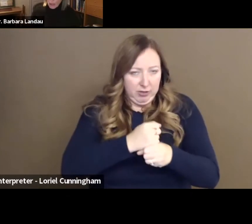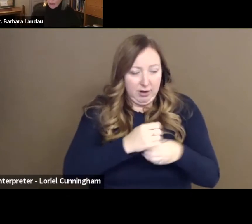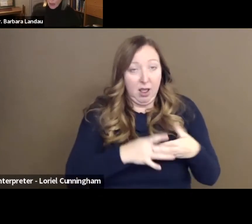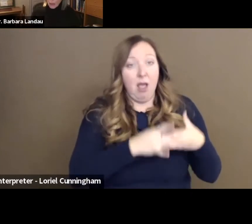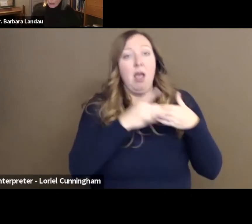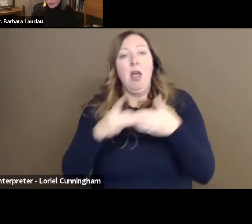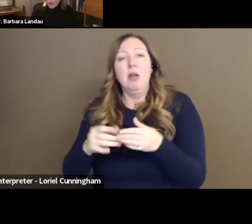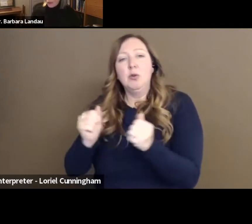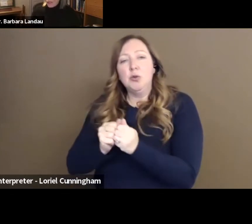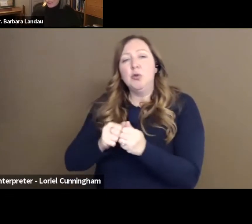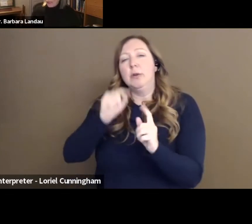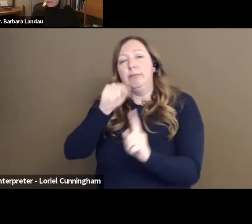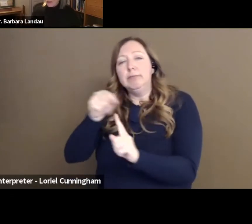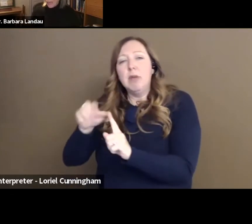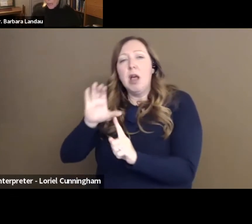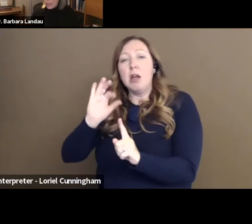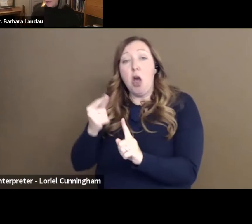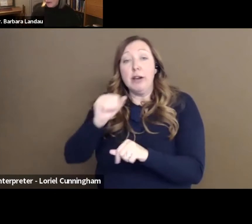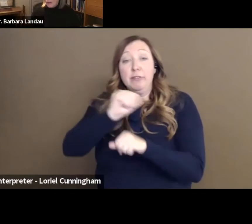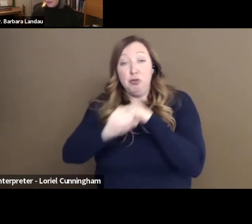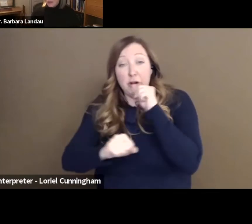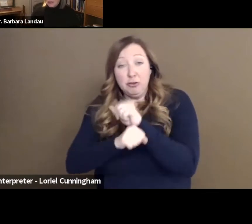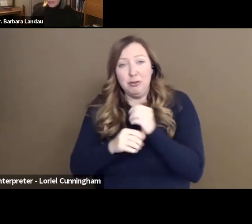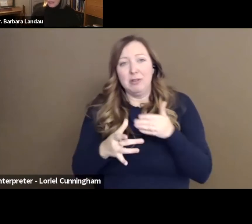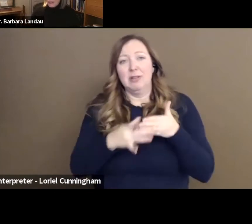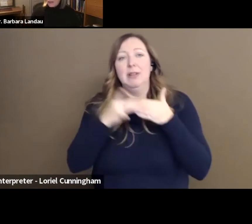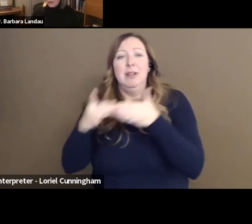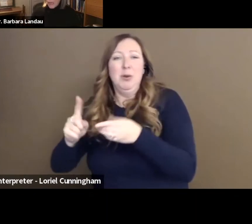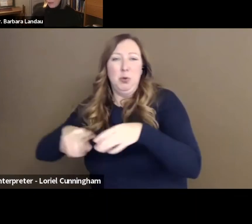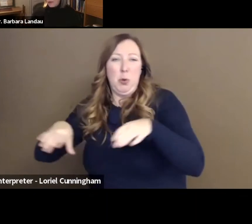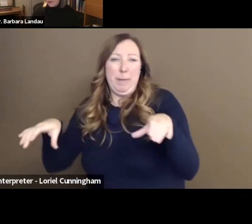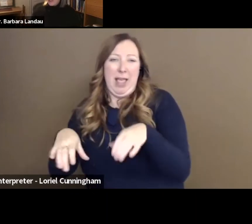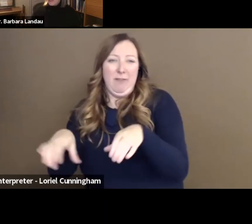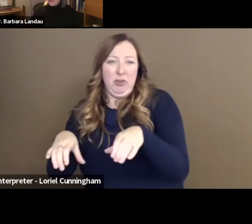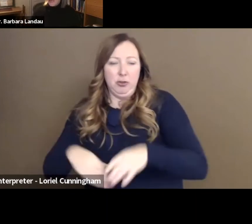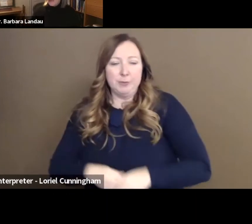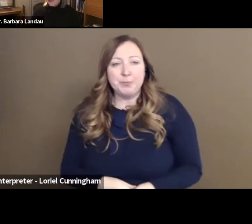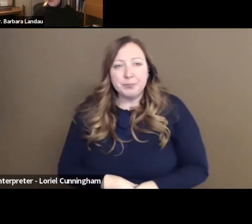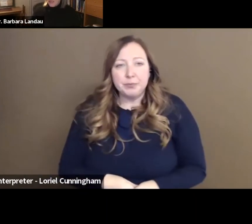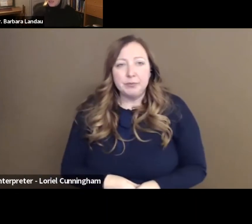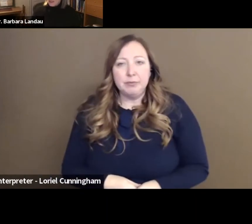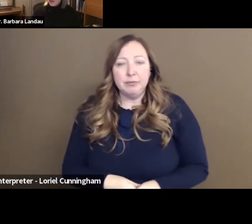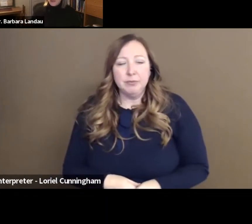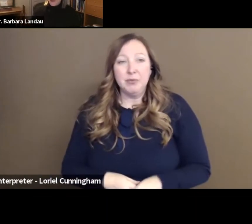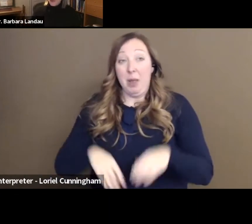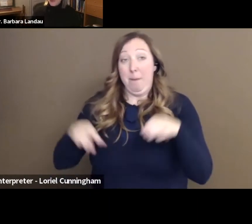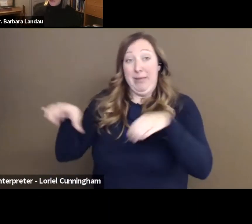the cognitive structures then lead to behavior and the behavior is just the behavior